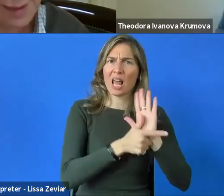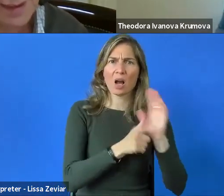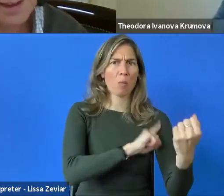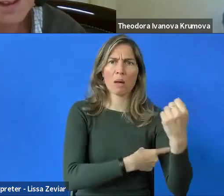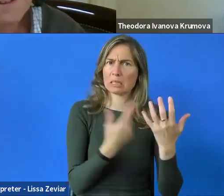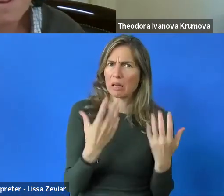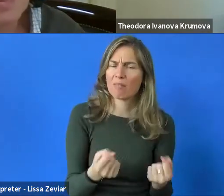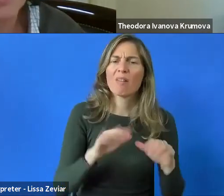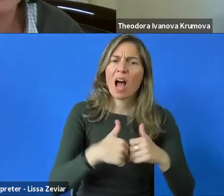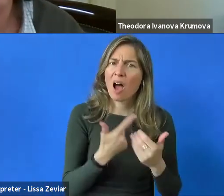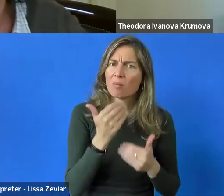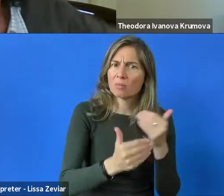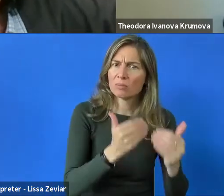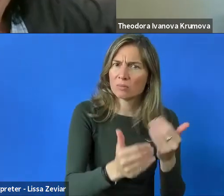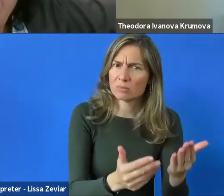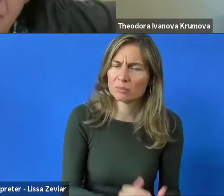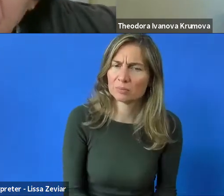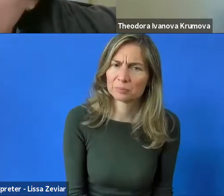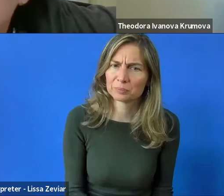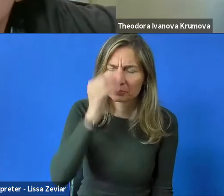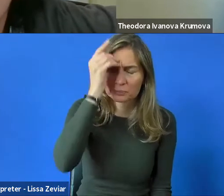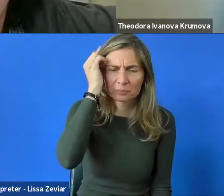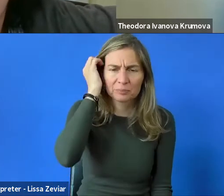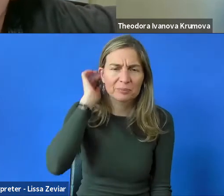Thank you. Okay, so I will go backwards.